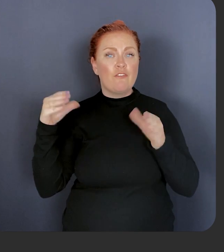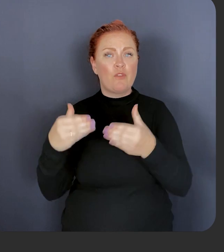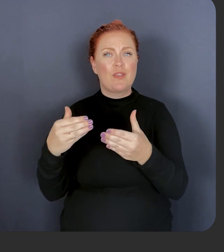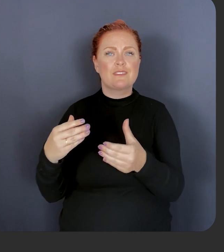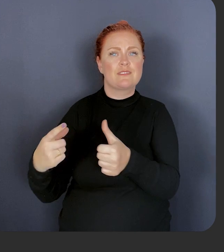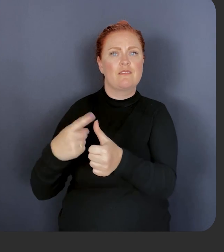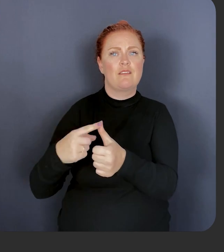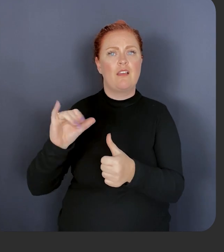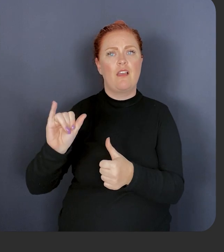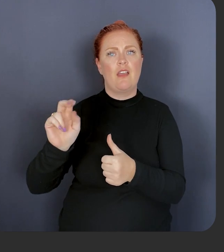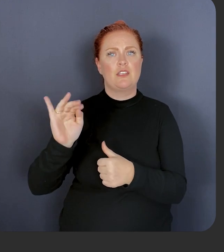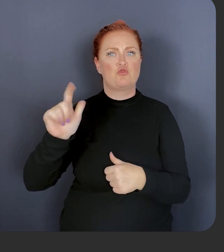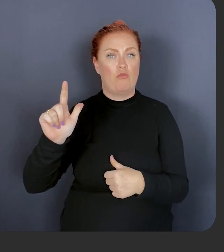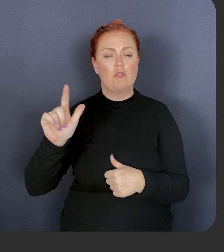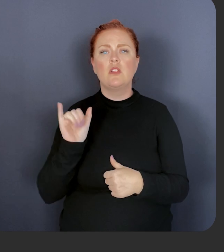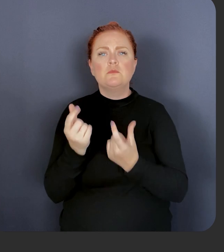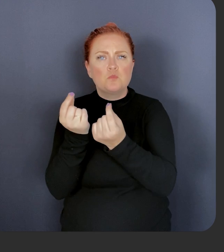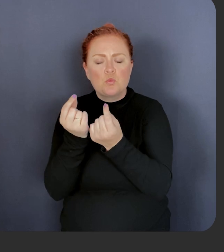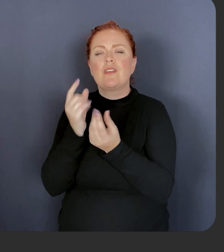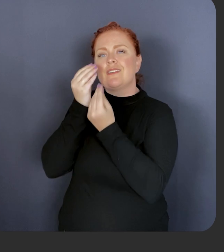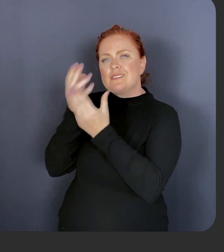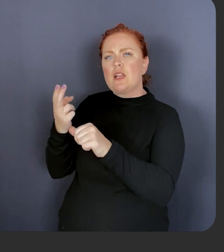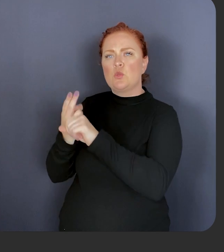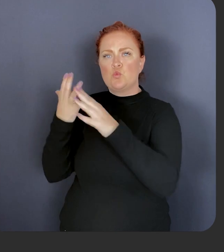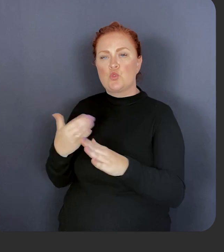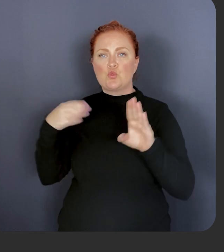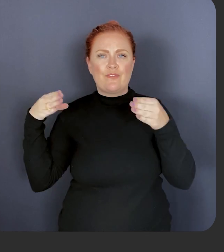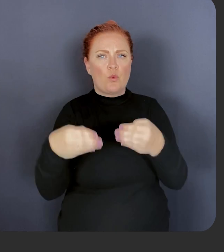And all that's doing is letting the user know where to put the focus.